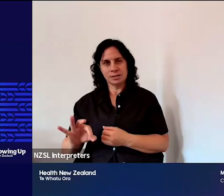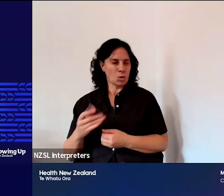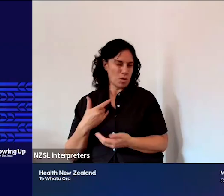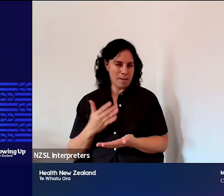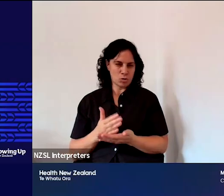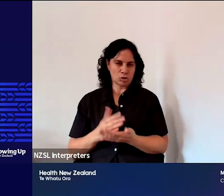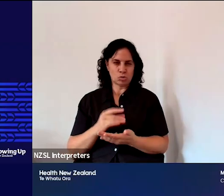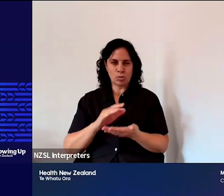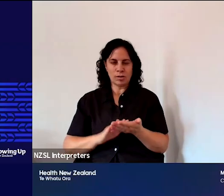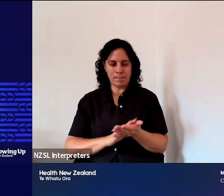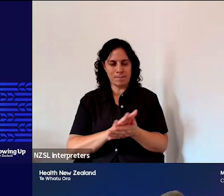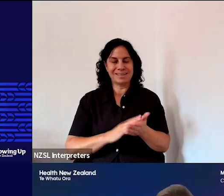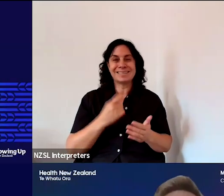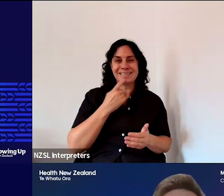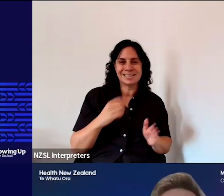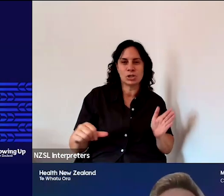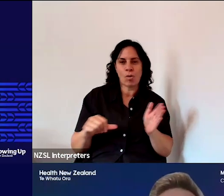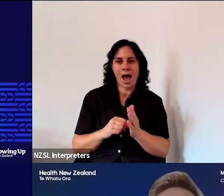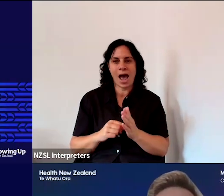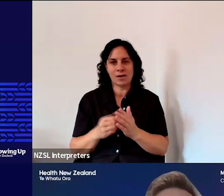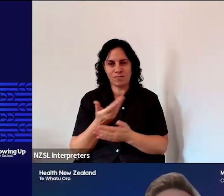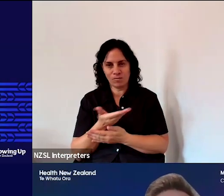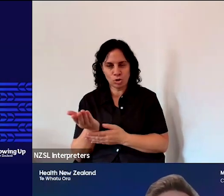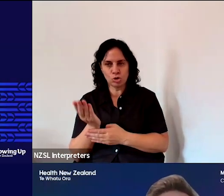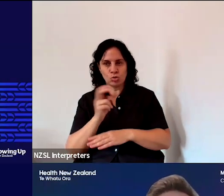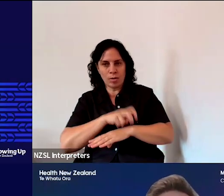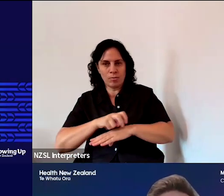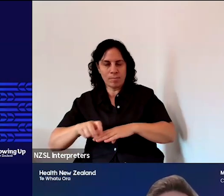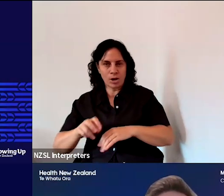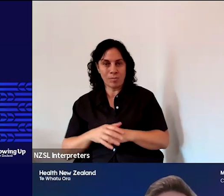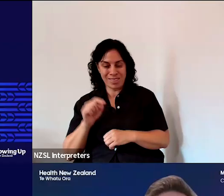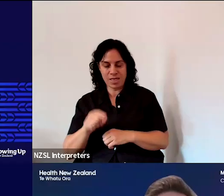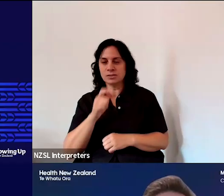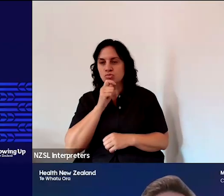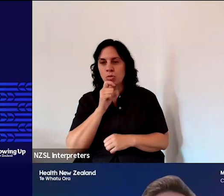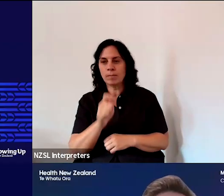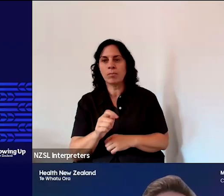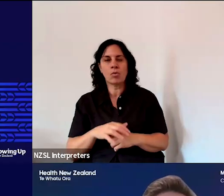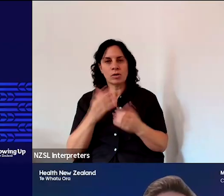or harder for the researchers on the screen. But really, what we're seeing in this report is the complete intertwining